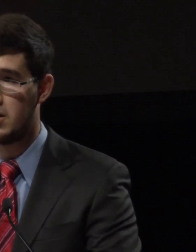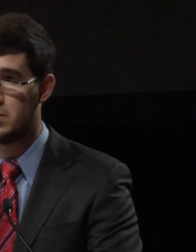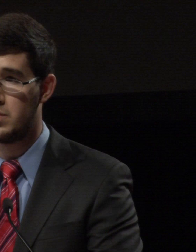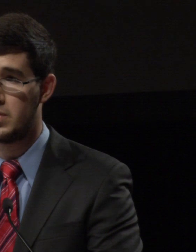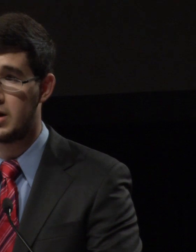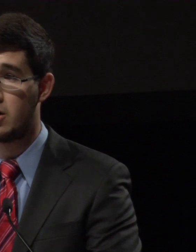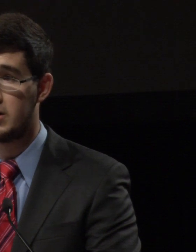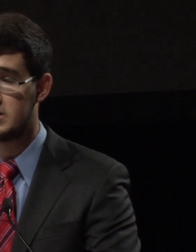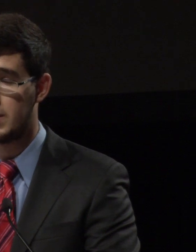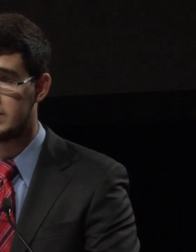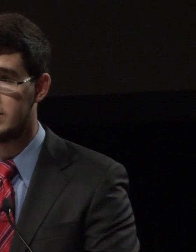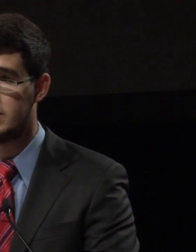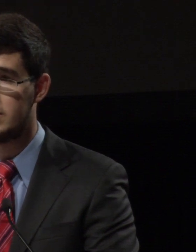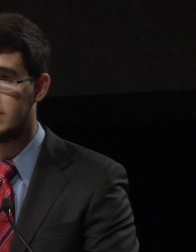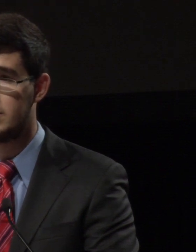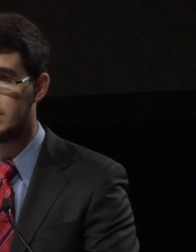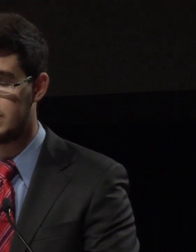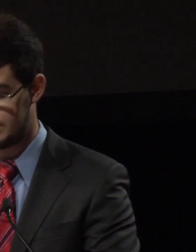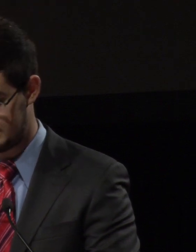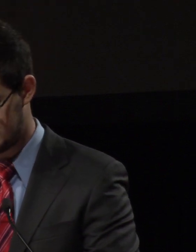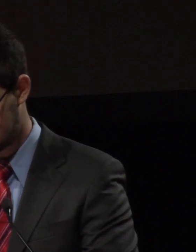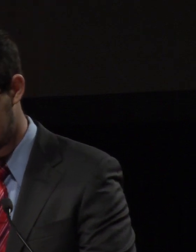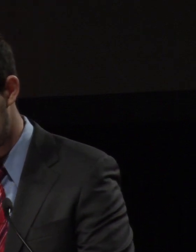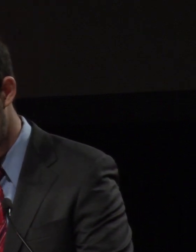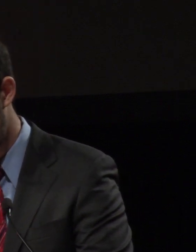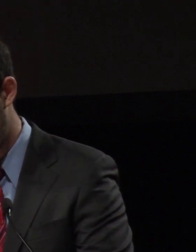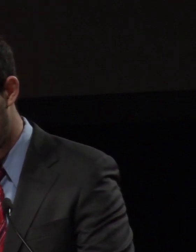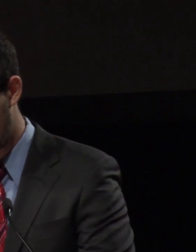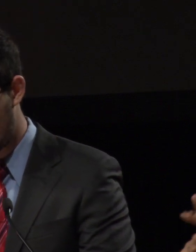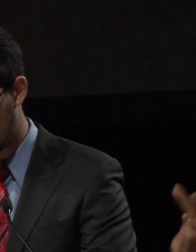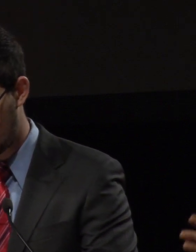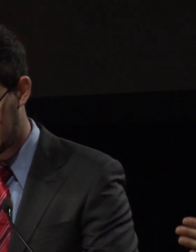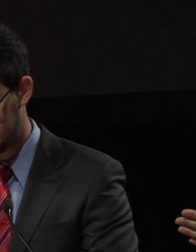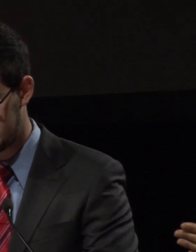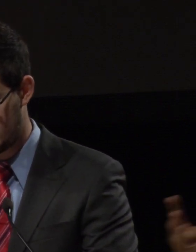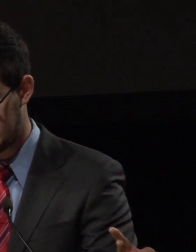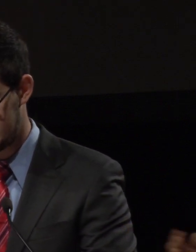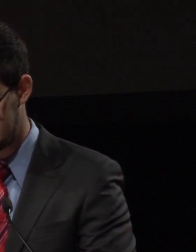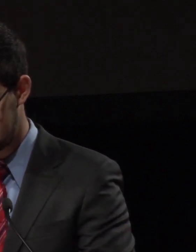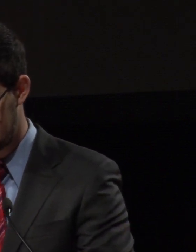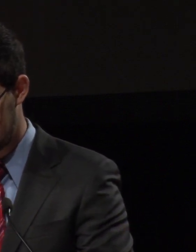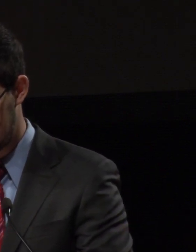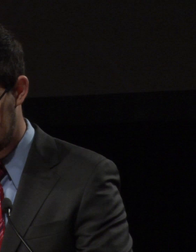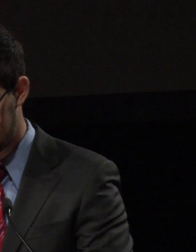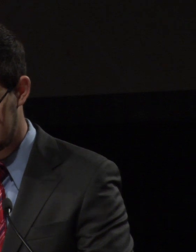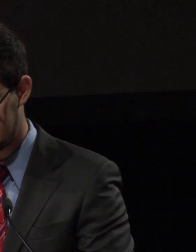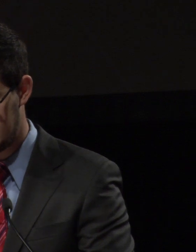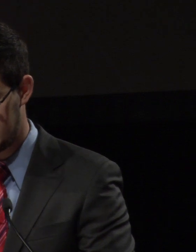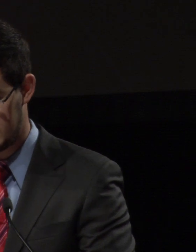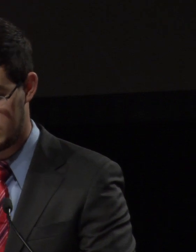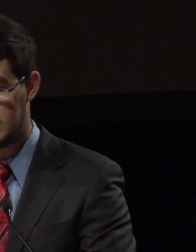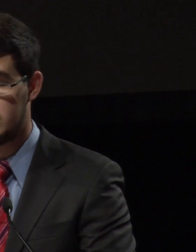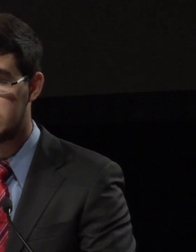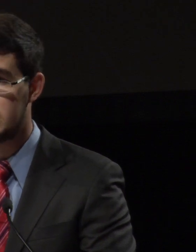COME THAT ARE UNEXPECTED. WE HOPE YOU WILL JOIN US IN USING THIS YEAR TO CREATE NEW